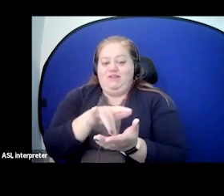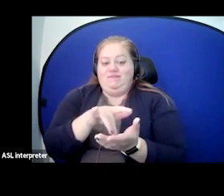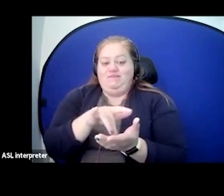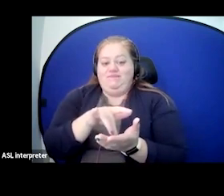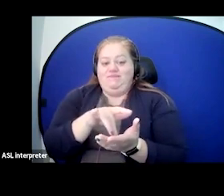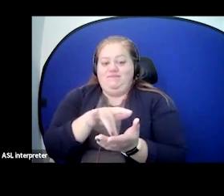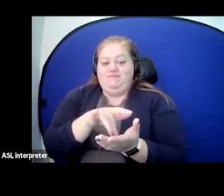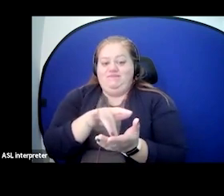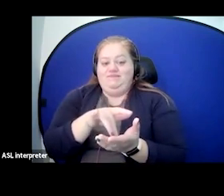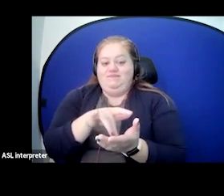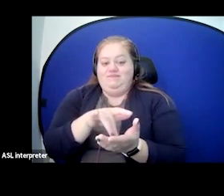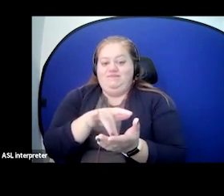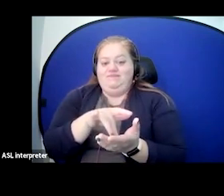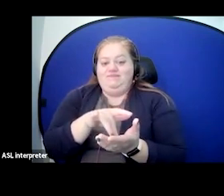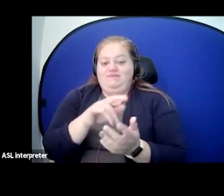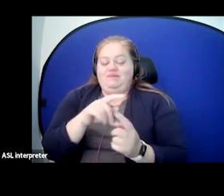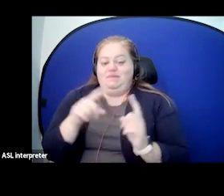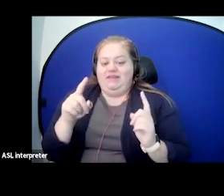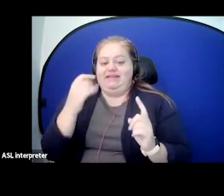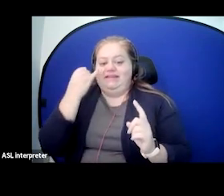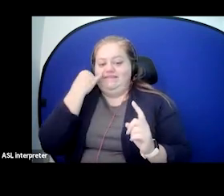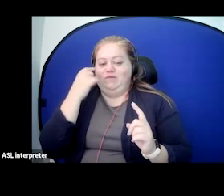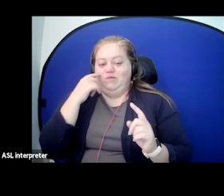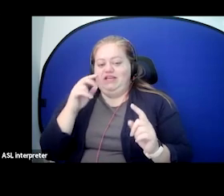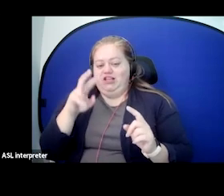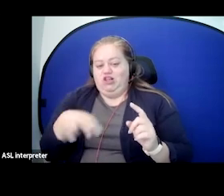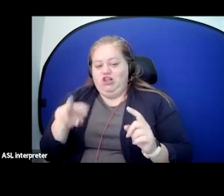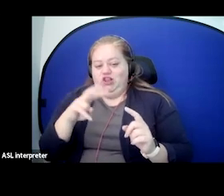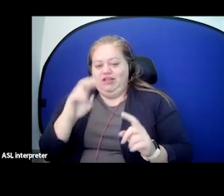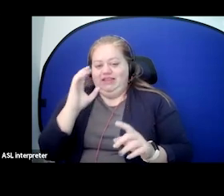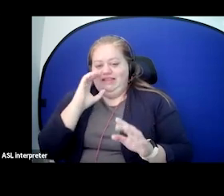in fact, if we look at the image, which I'm actually going